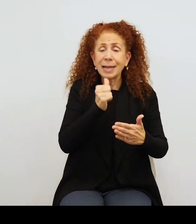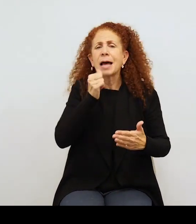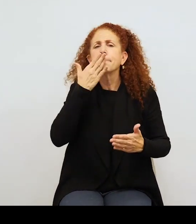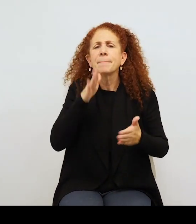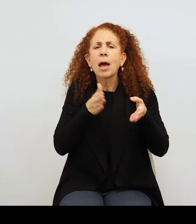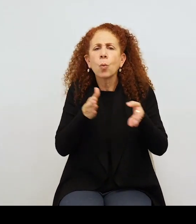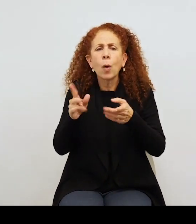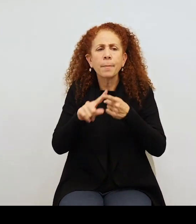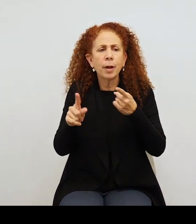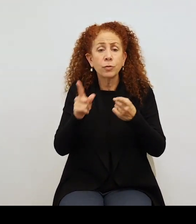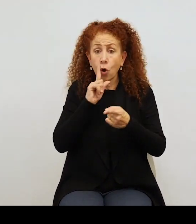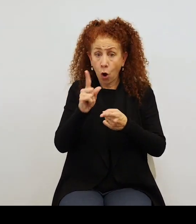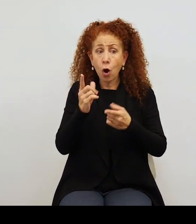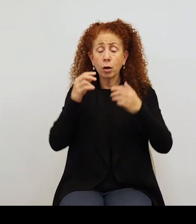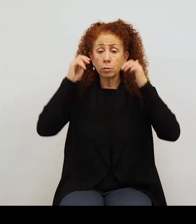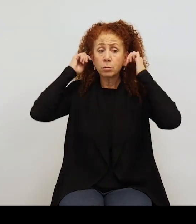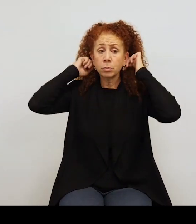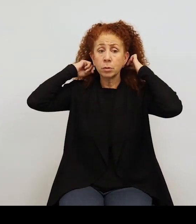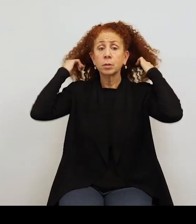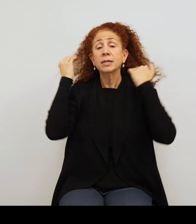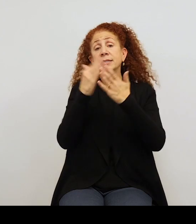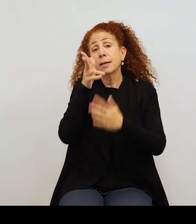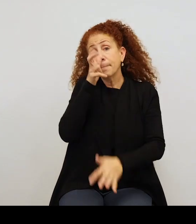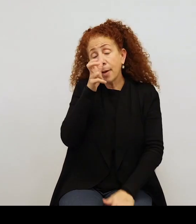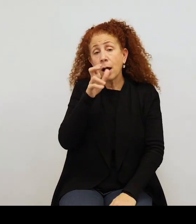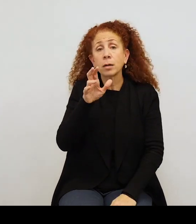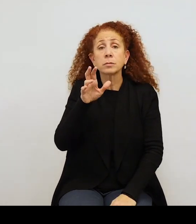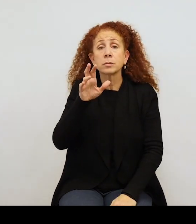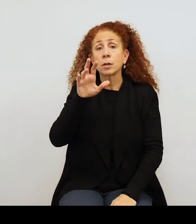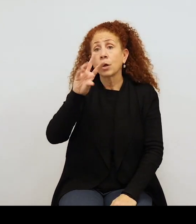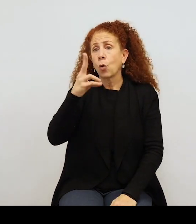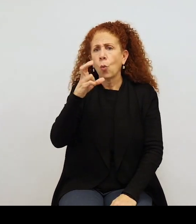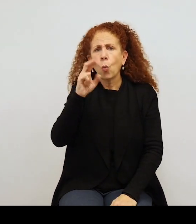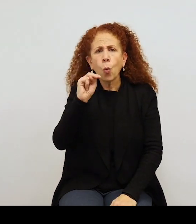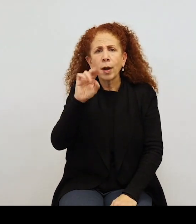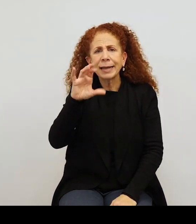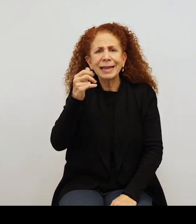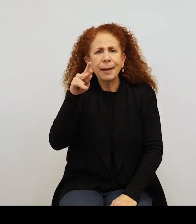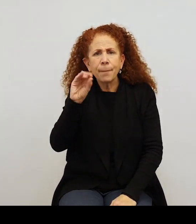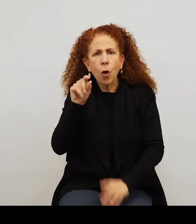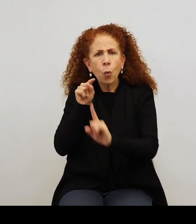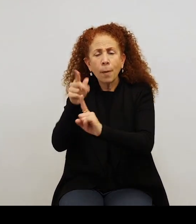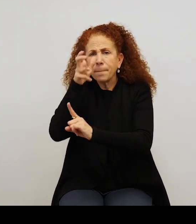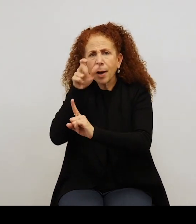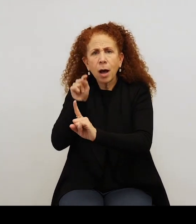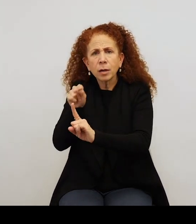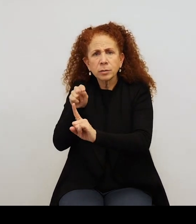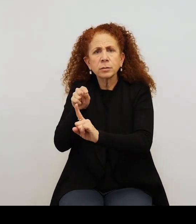For instance, there are certain bugs, like ,, who are not just in cities, but also